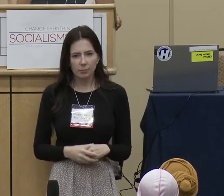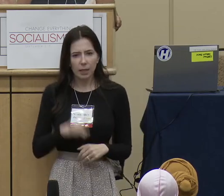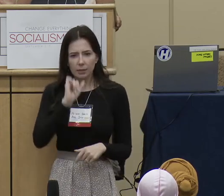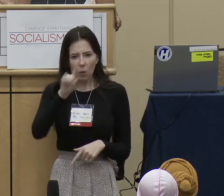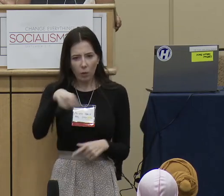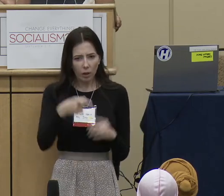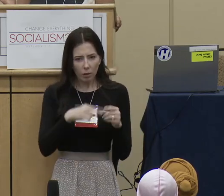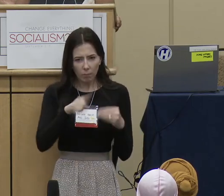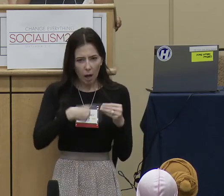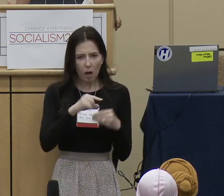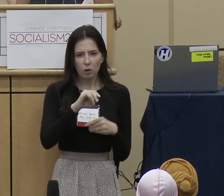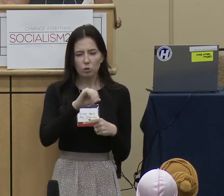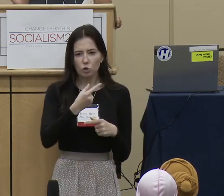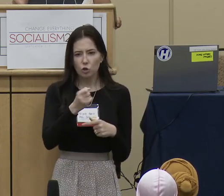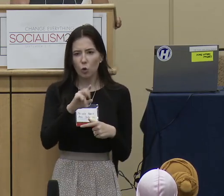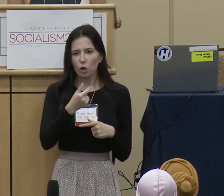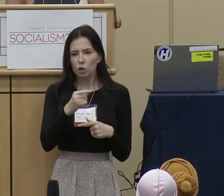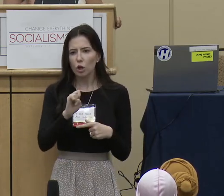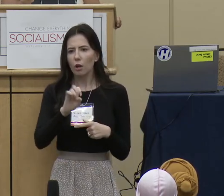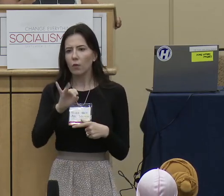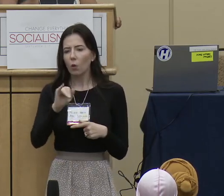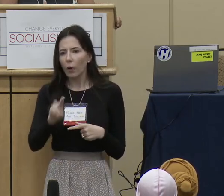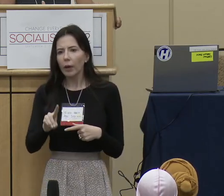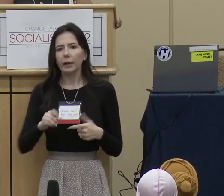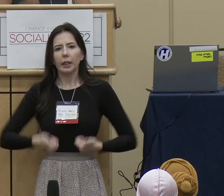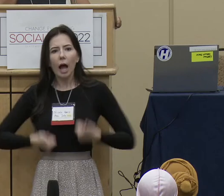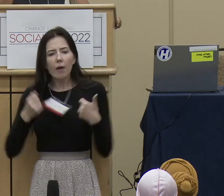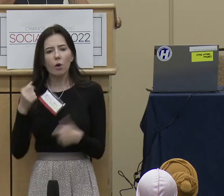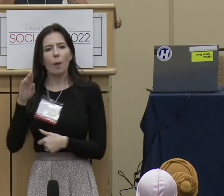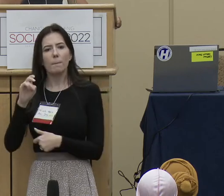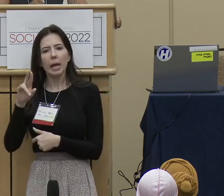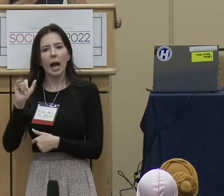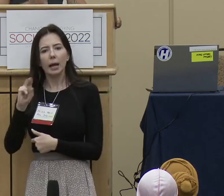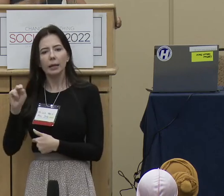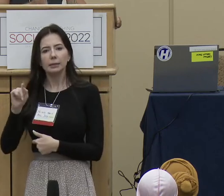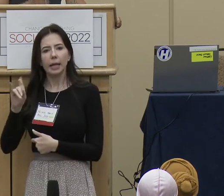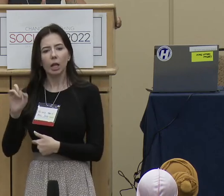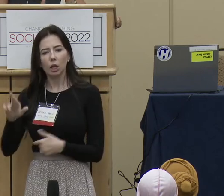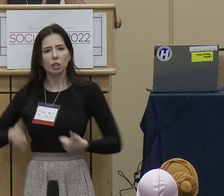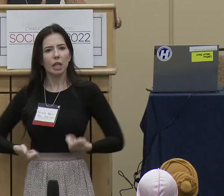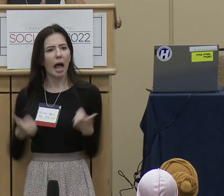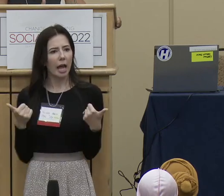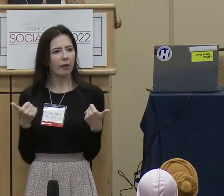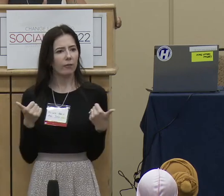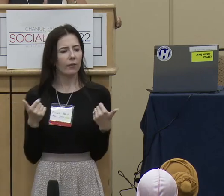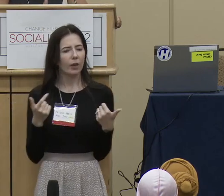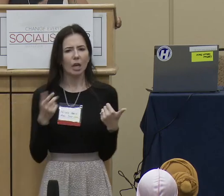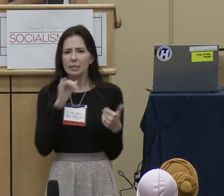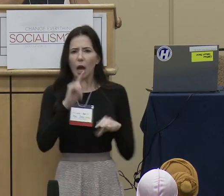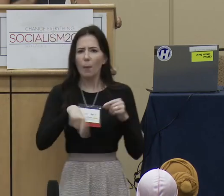what they saw, there's a bigger story there, right. It's not just about George Floyd's life or Breonna Taylor 's life.